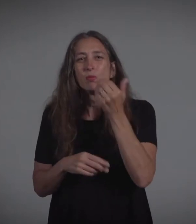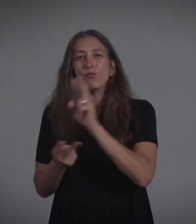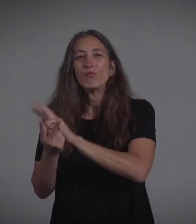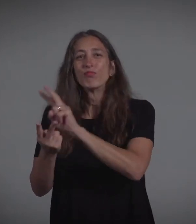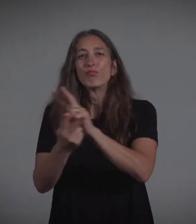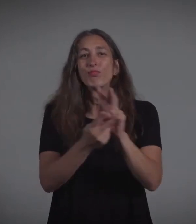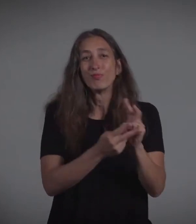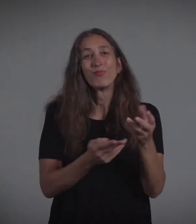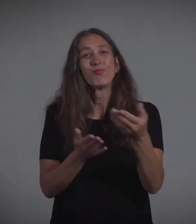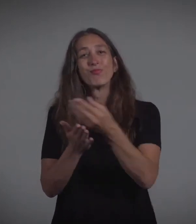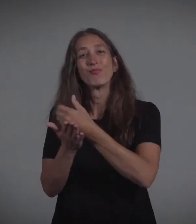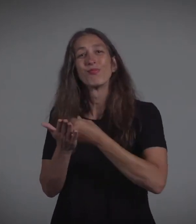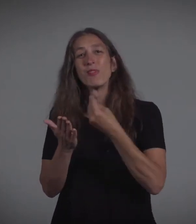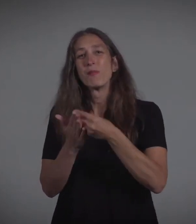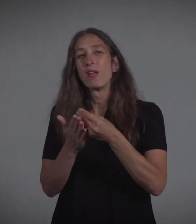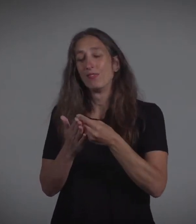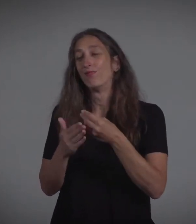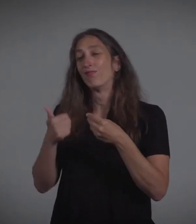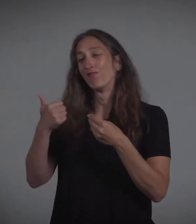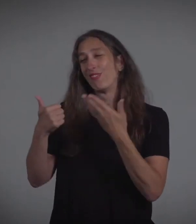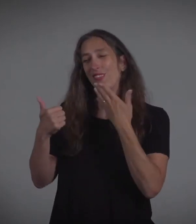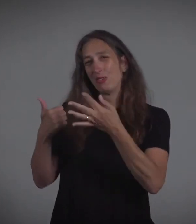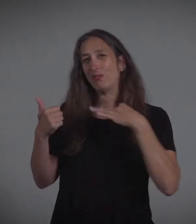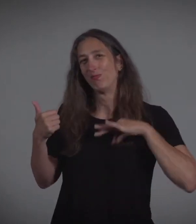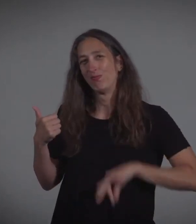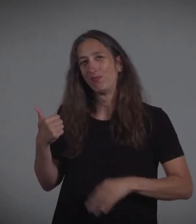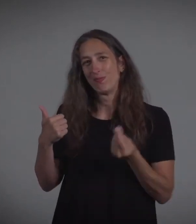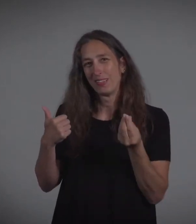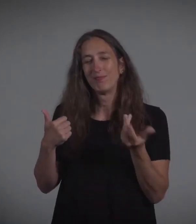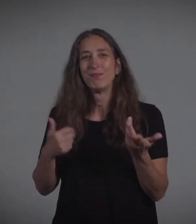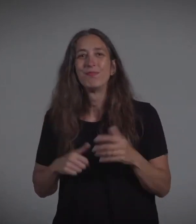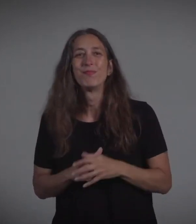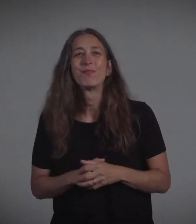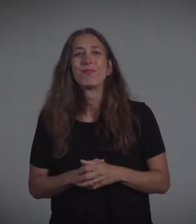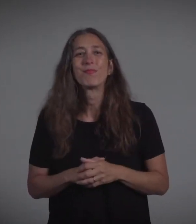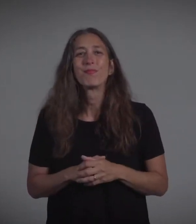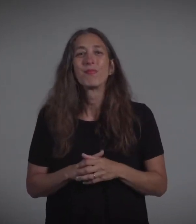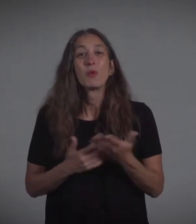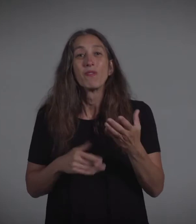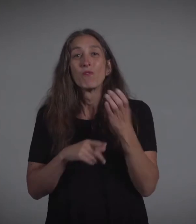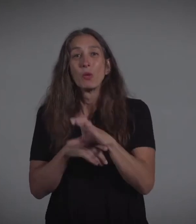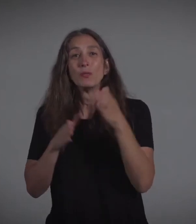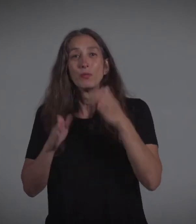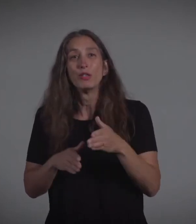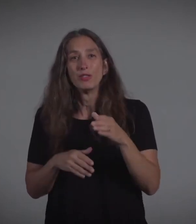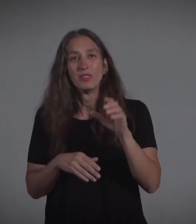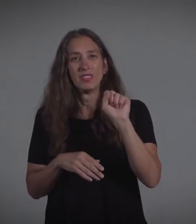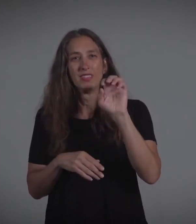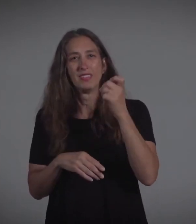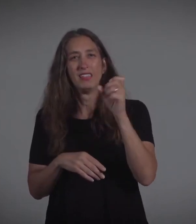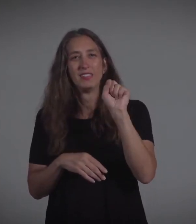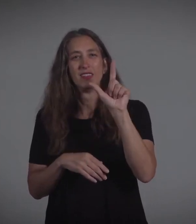with other people to earn money for the abuser. This means the abuser may force their partner